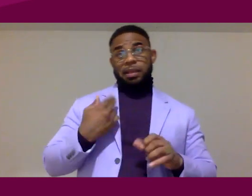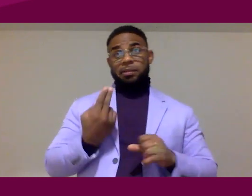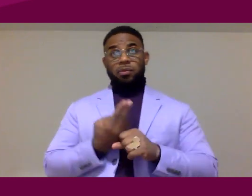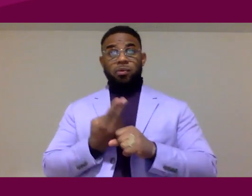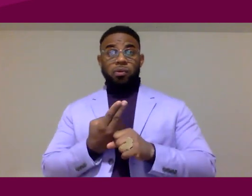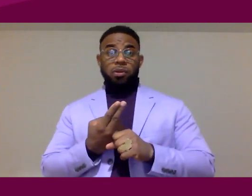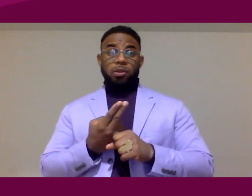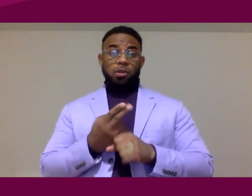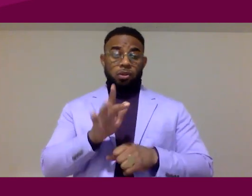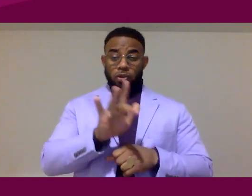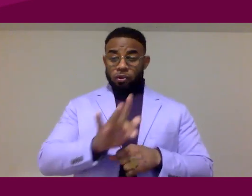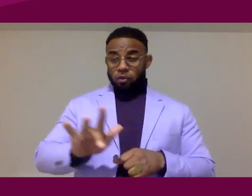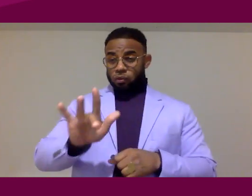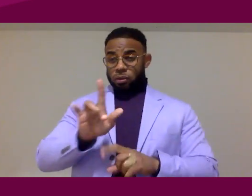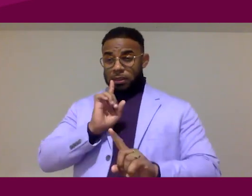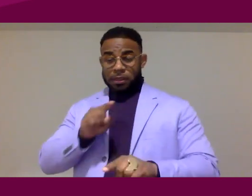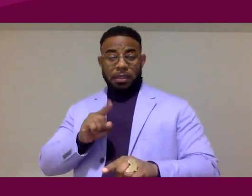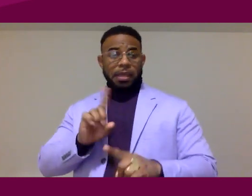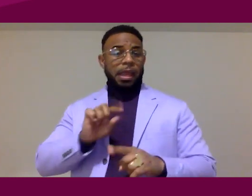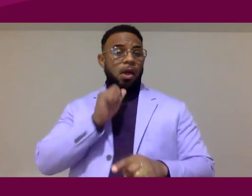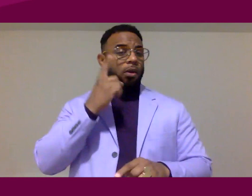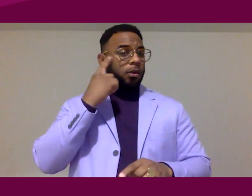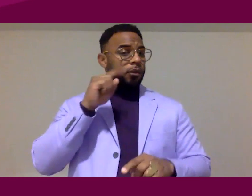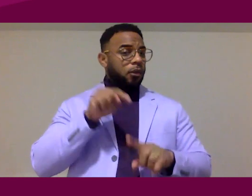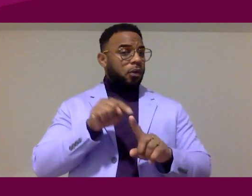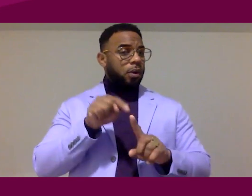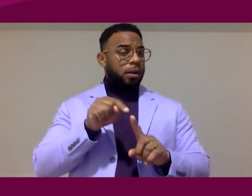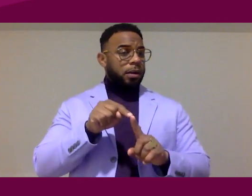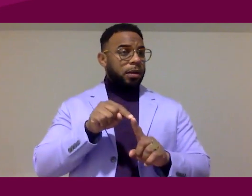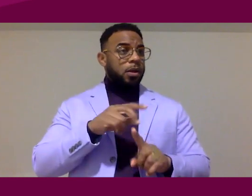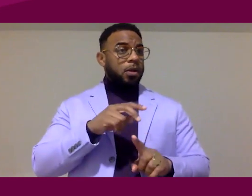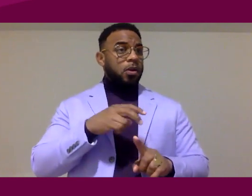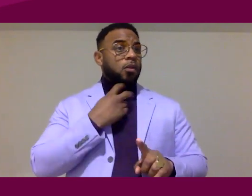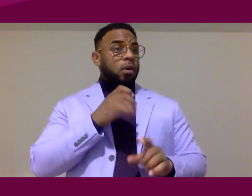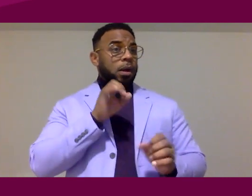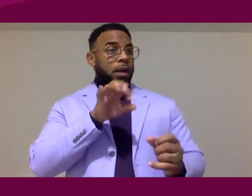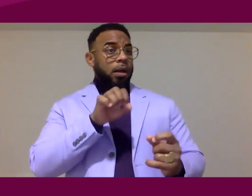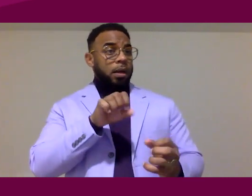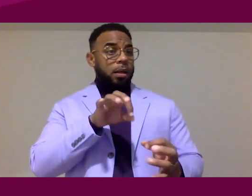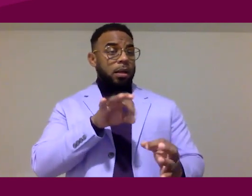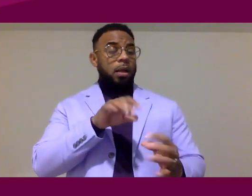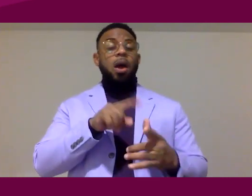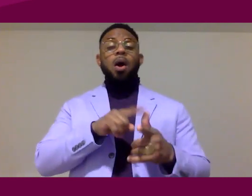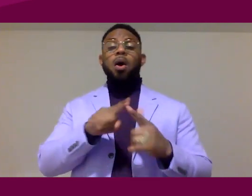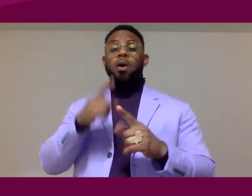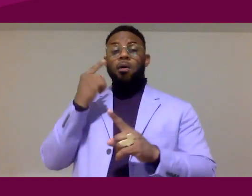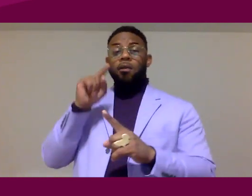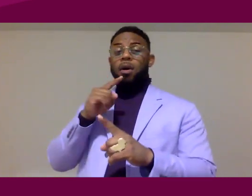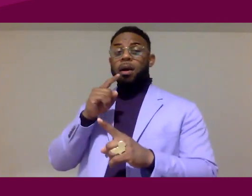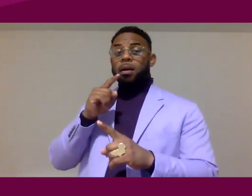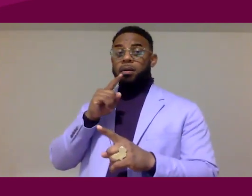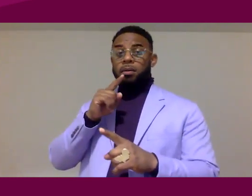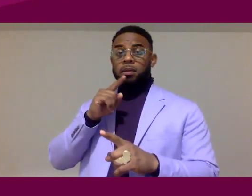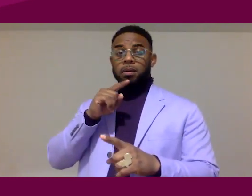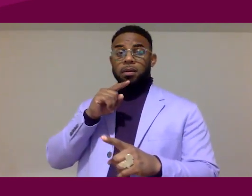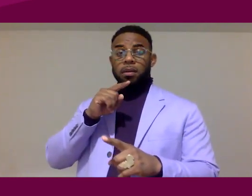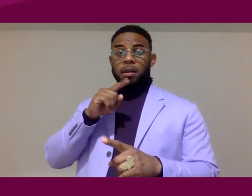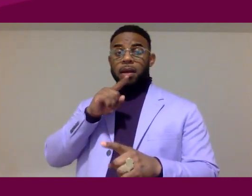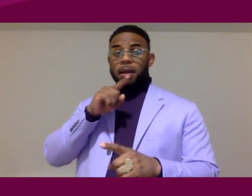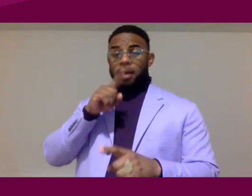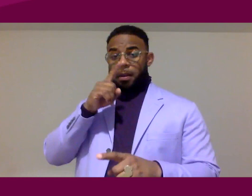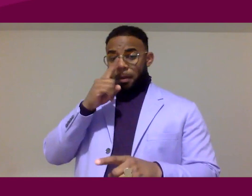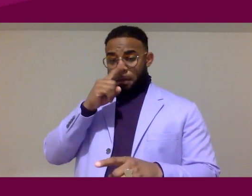Dragon Dictate not only for the voice input, but also mouse function with Dragon Dictate